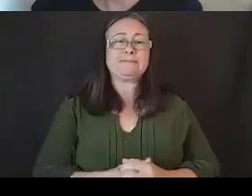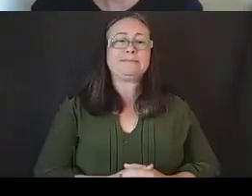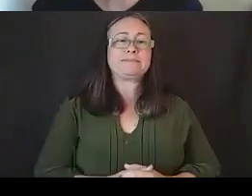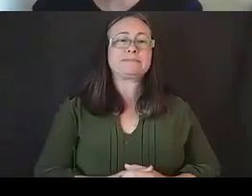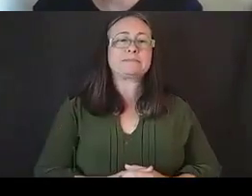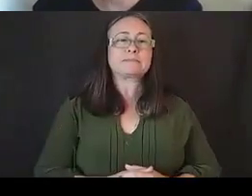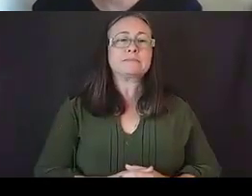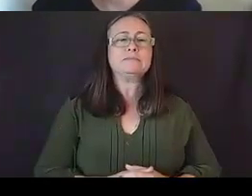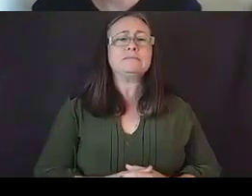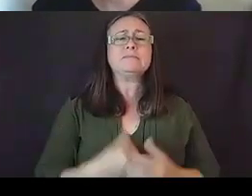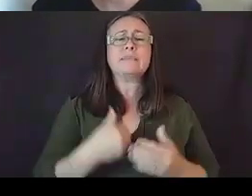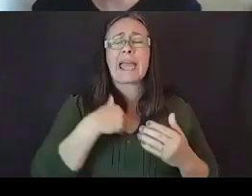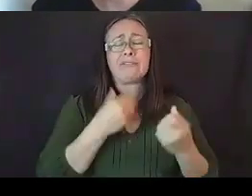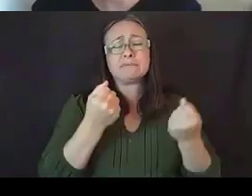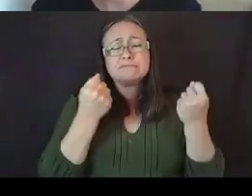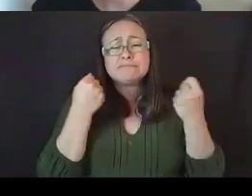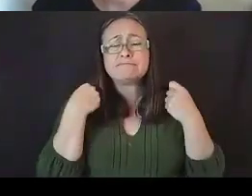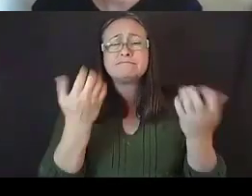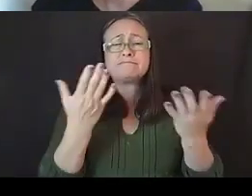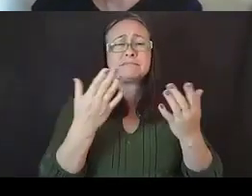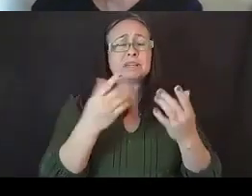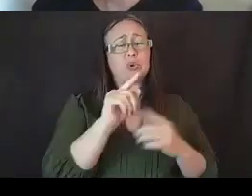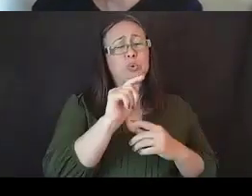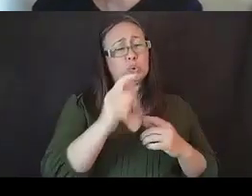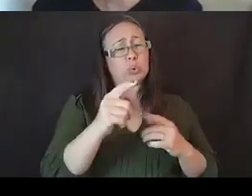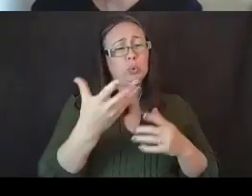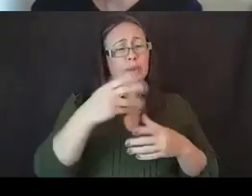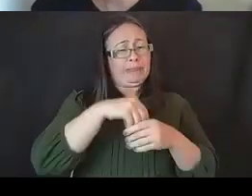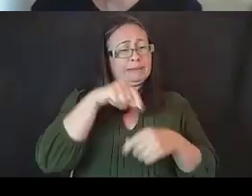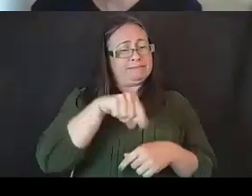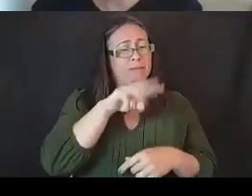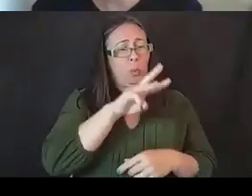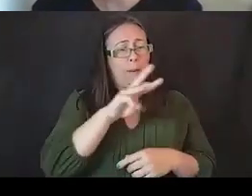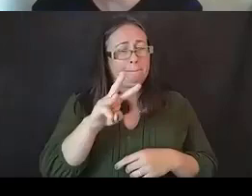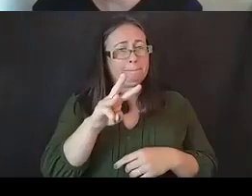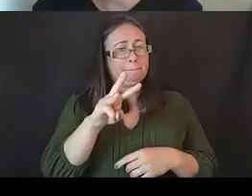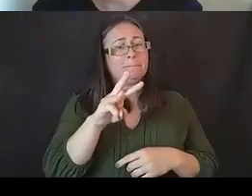There are multiple tools on the RePORT website offering data at multiple levels of complexity.